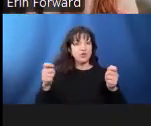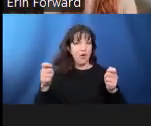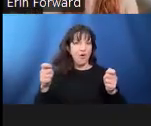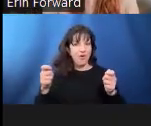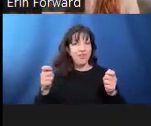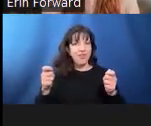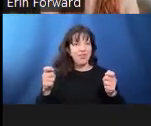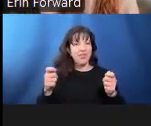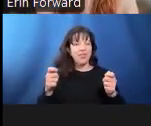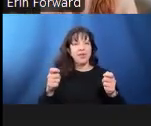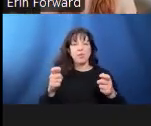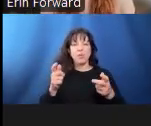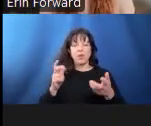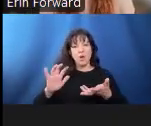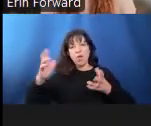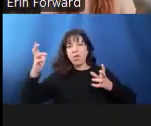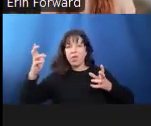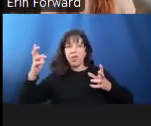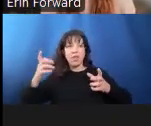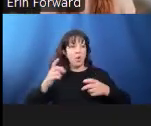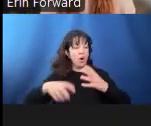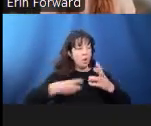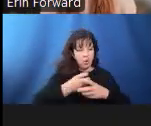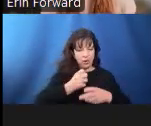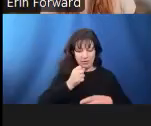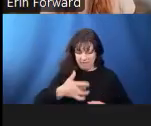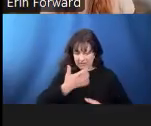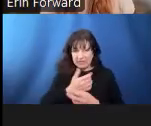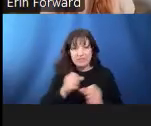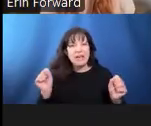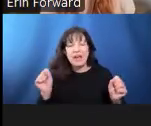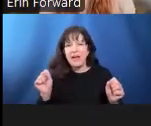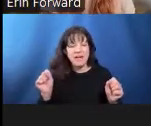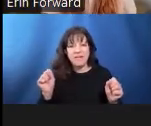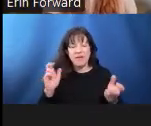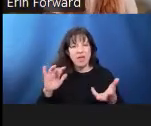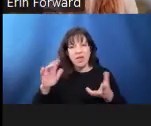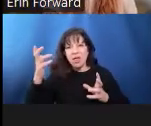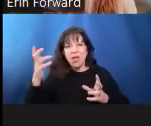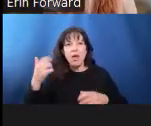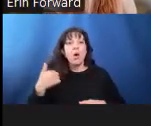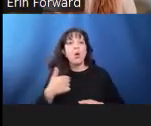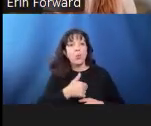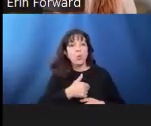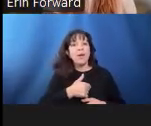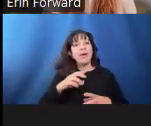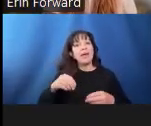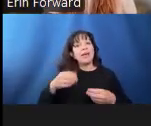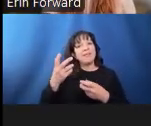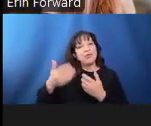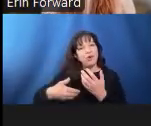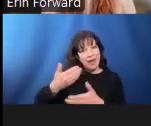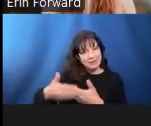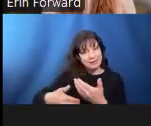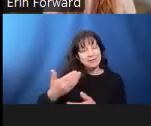dysregulated or our world doesn't feel safe, and so we a have to give grace with that, that it is okay to have safe